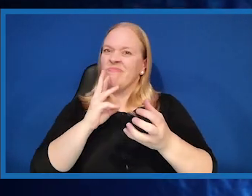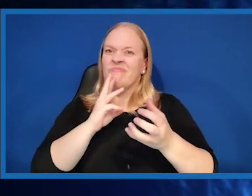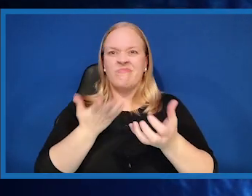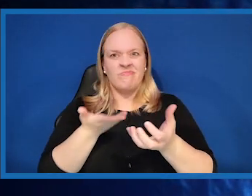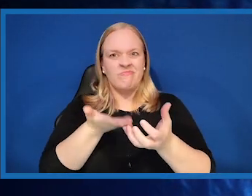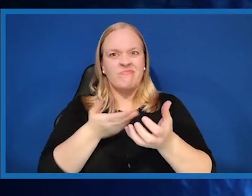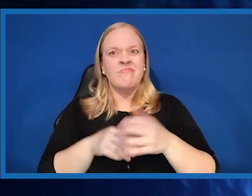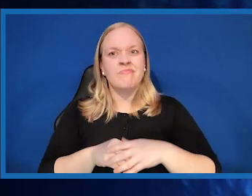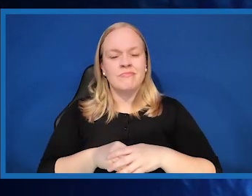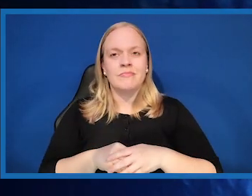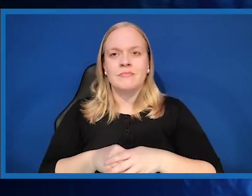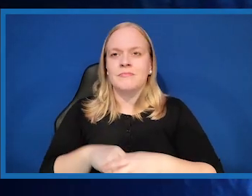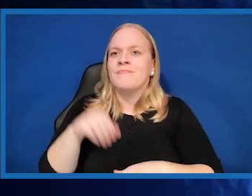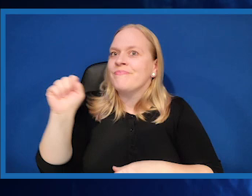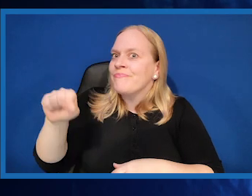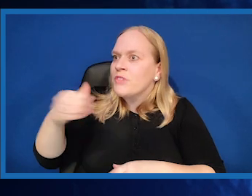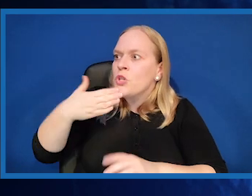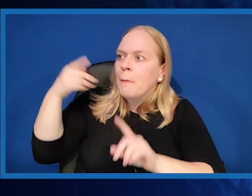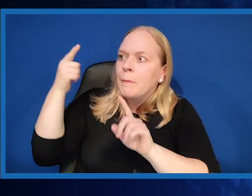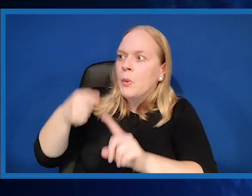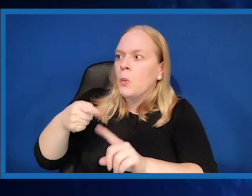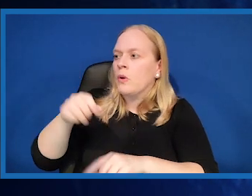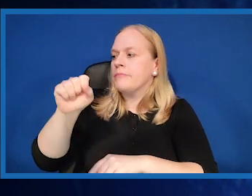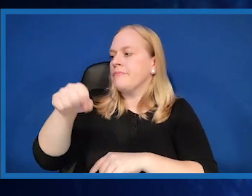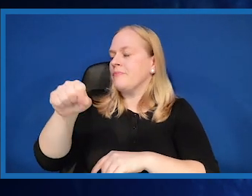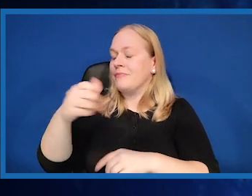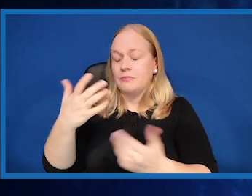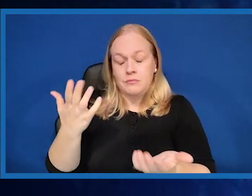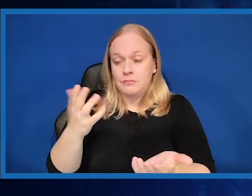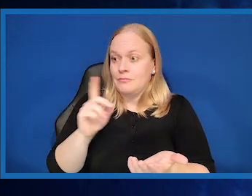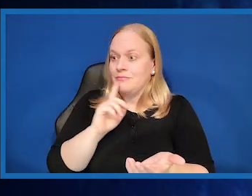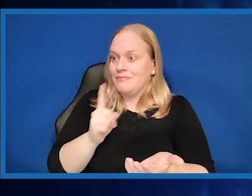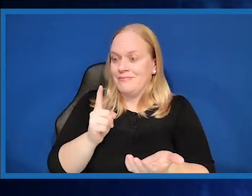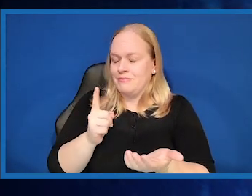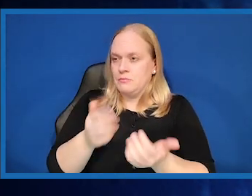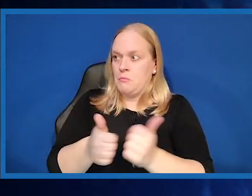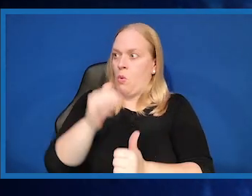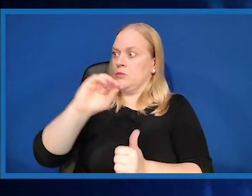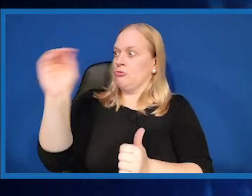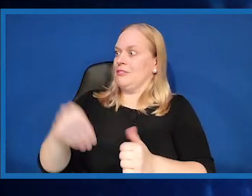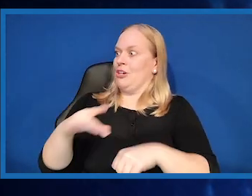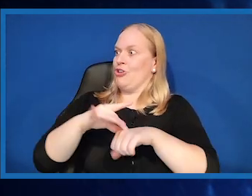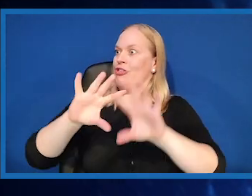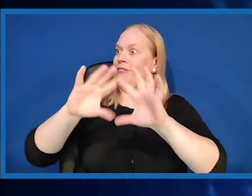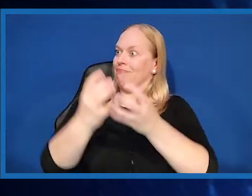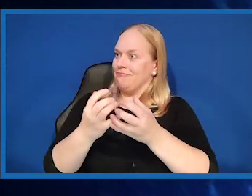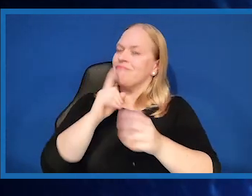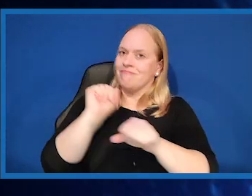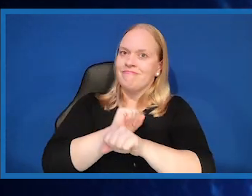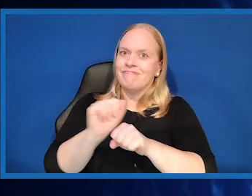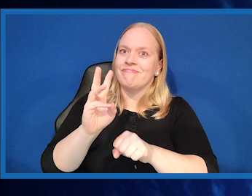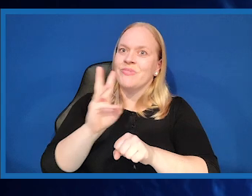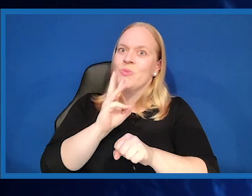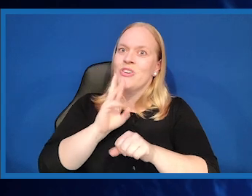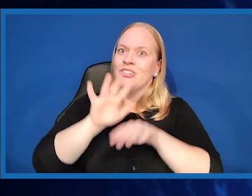UH, YOU MAKE A GREAT POINT, YOU KNOW, UH, IT'S MOST OF OUR-- IT'S MOST OF PLANET EARTH. UM, SO WHAT WILL THIS MISSION